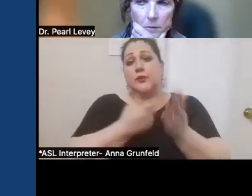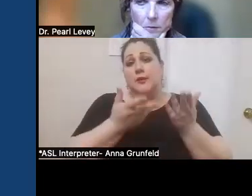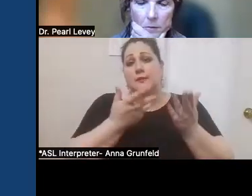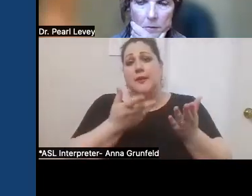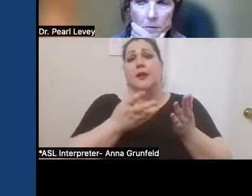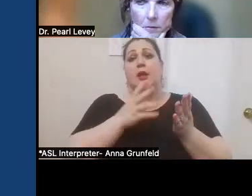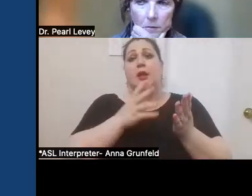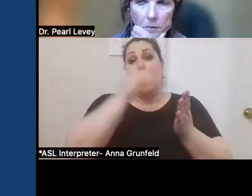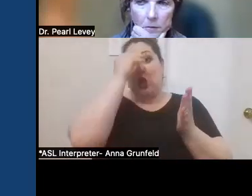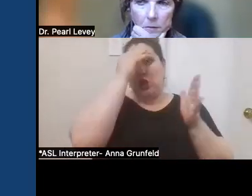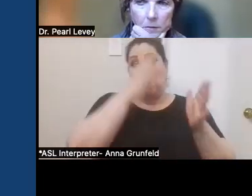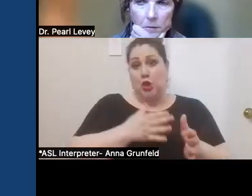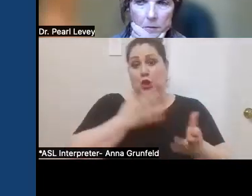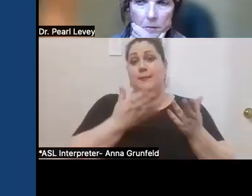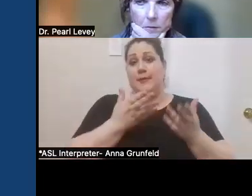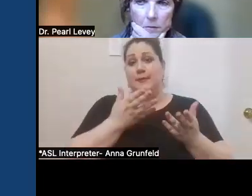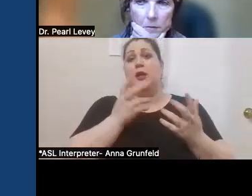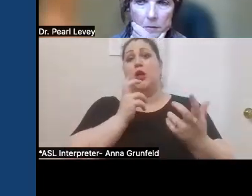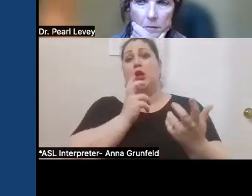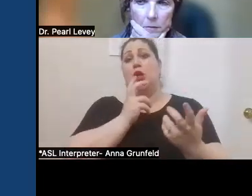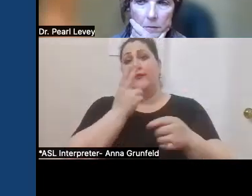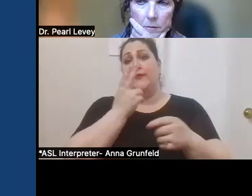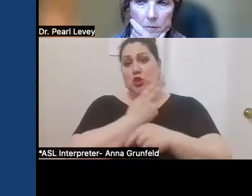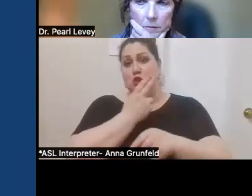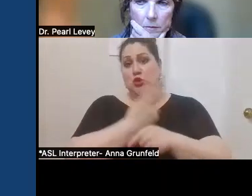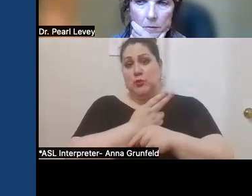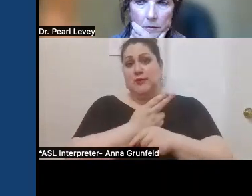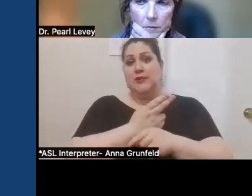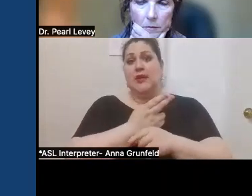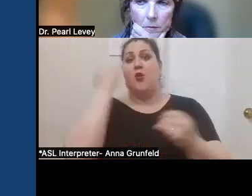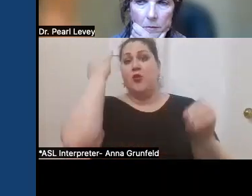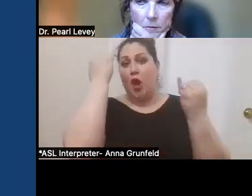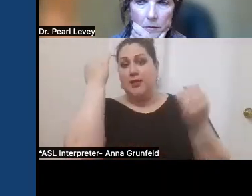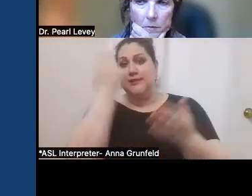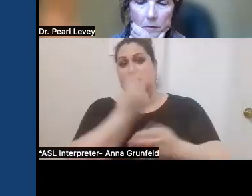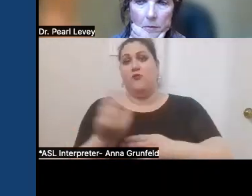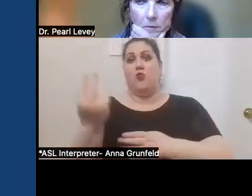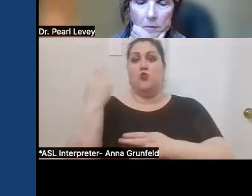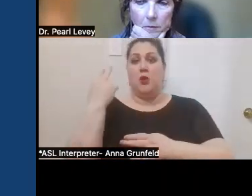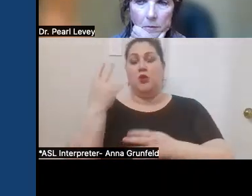using the concept of retroactive accommodations to avoid being held accountable for something.